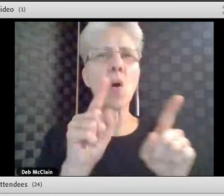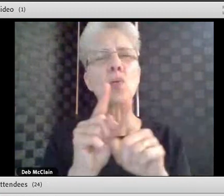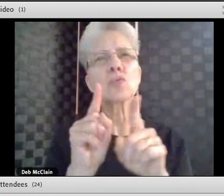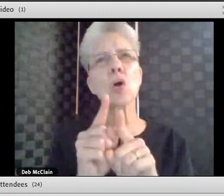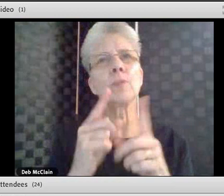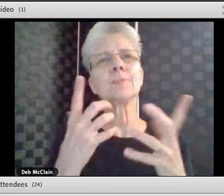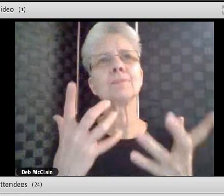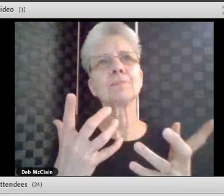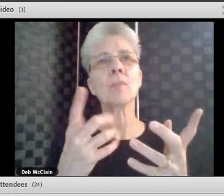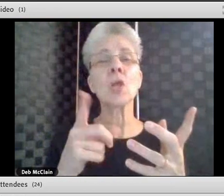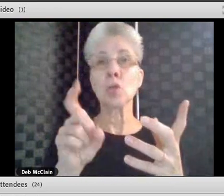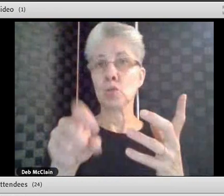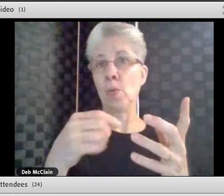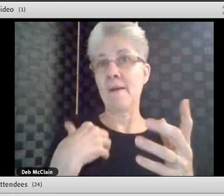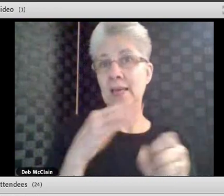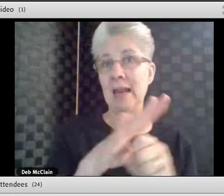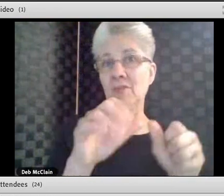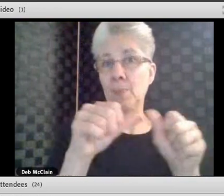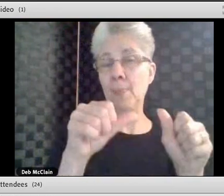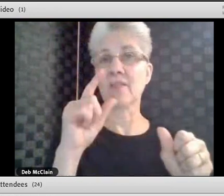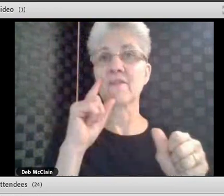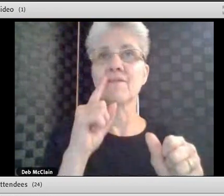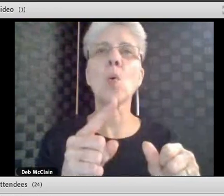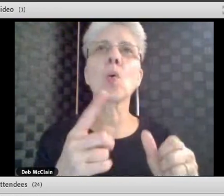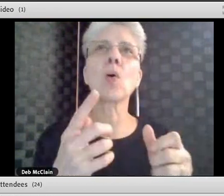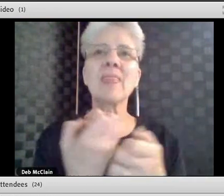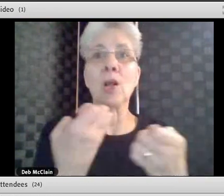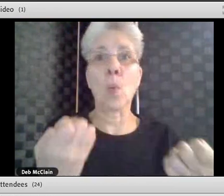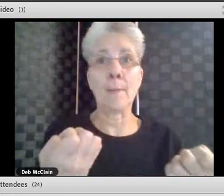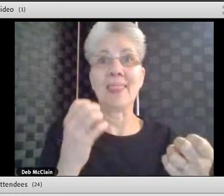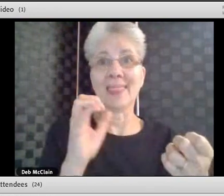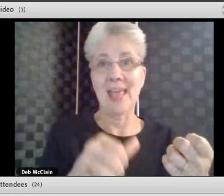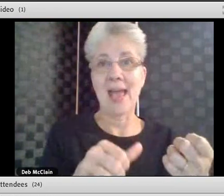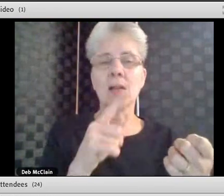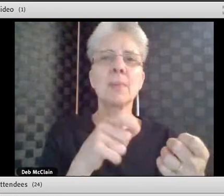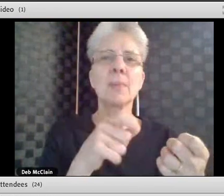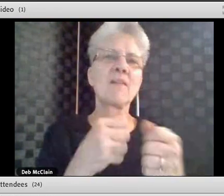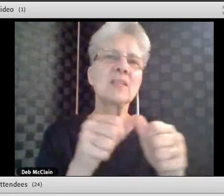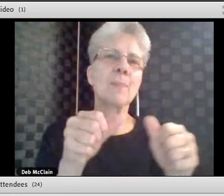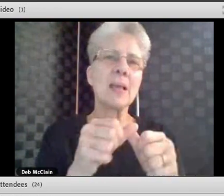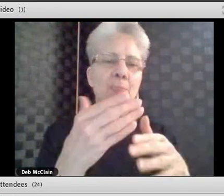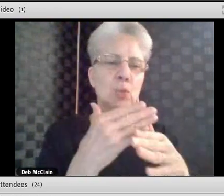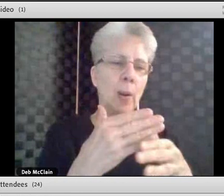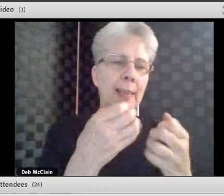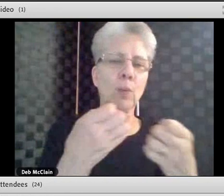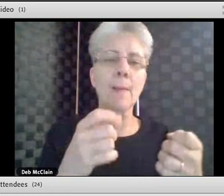finding that space to begin with, but also do you have enough space for the equipment?